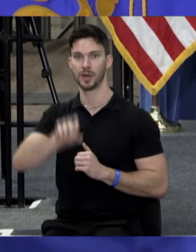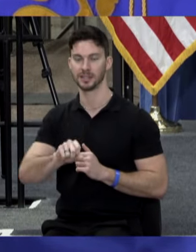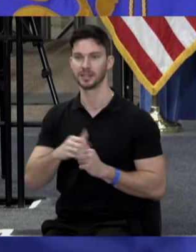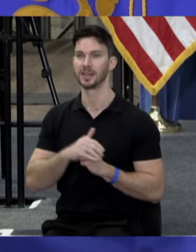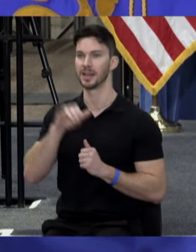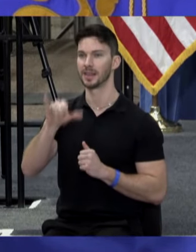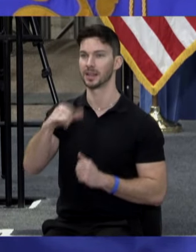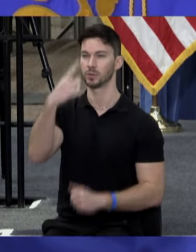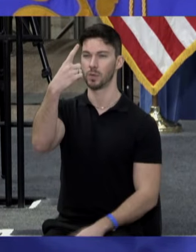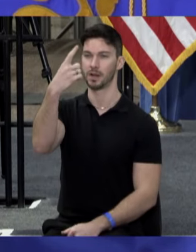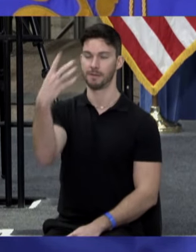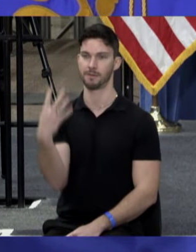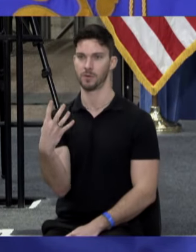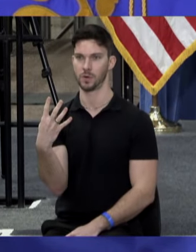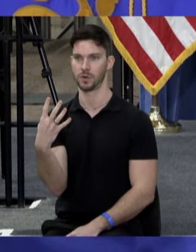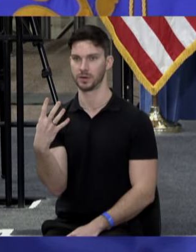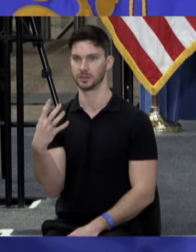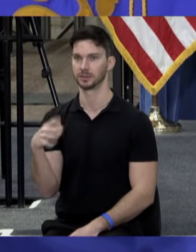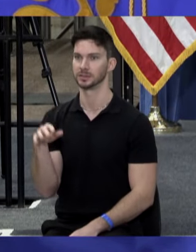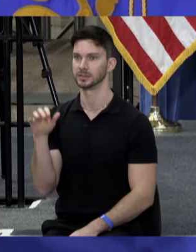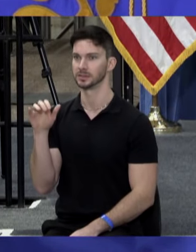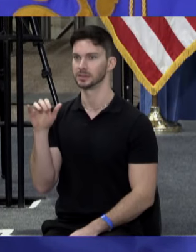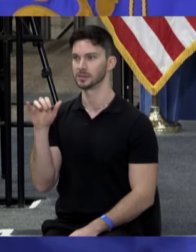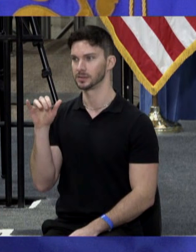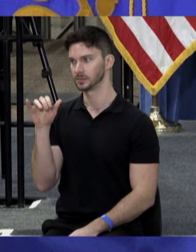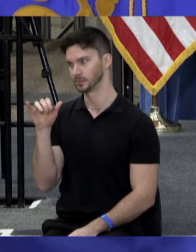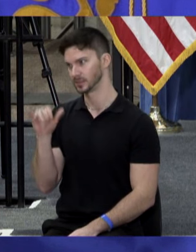with sixty six percent of them being women.